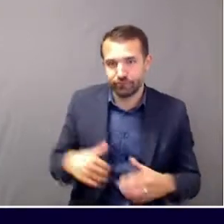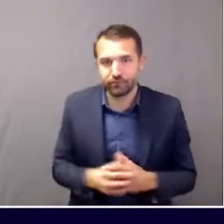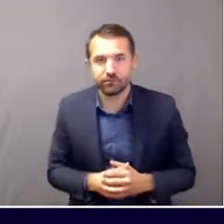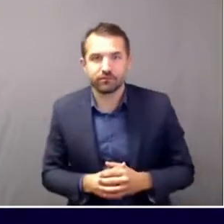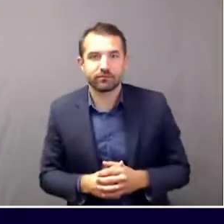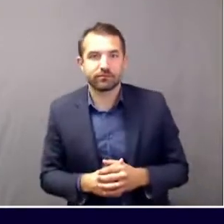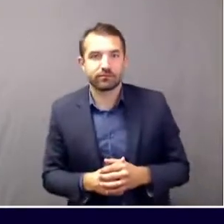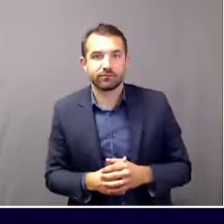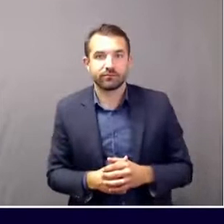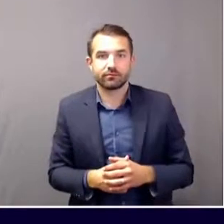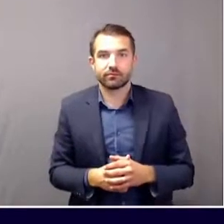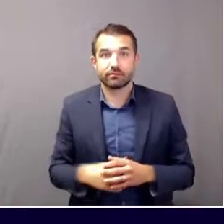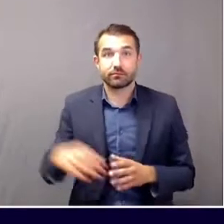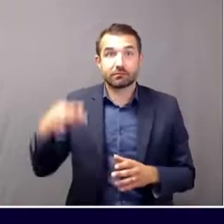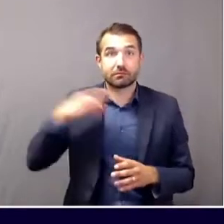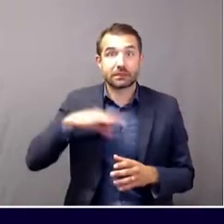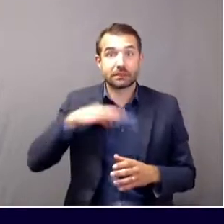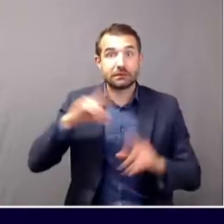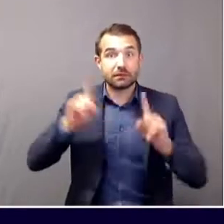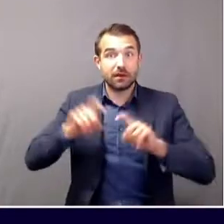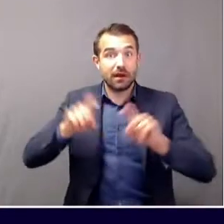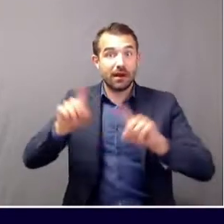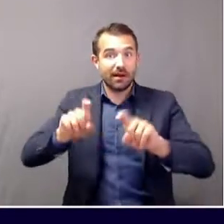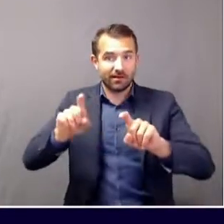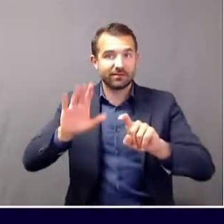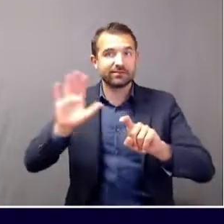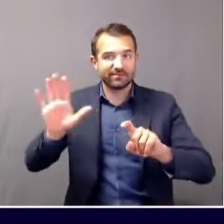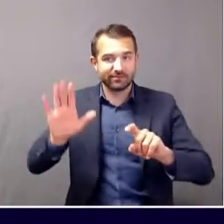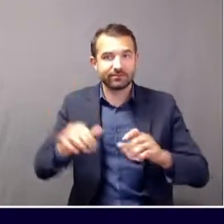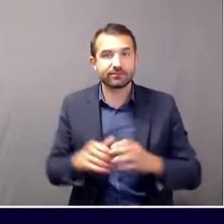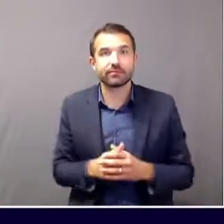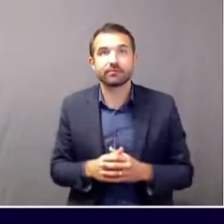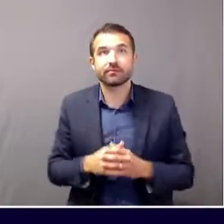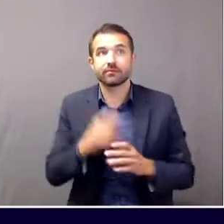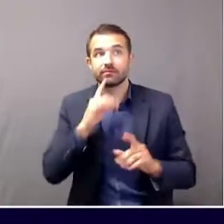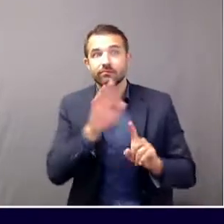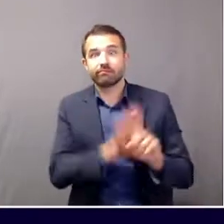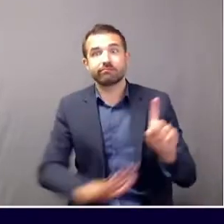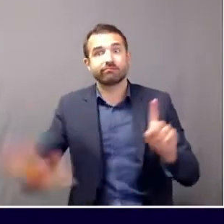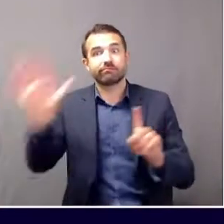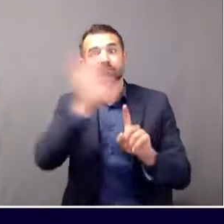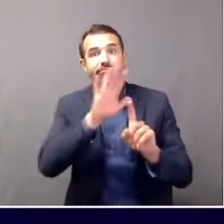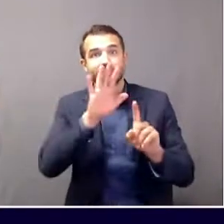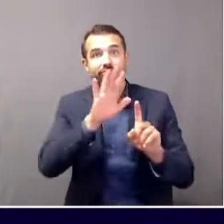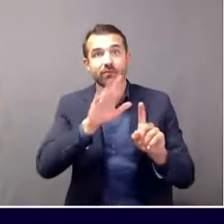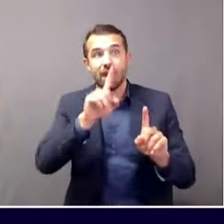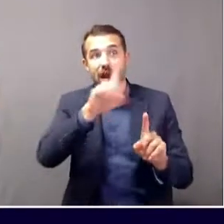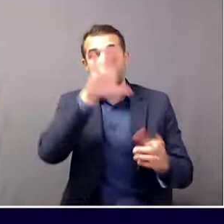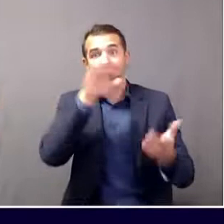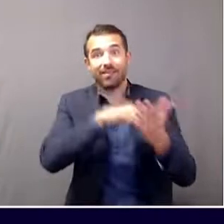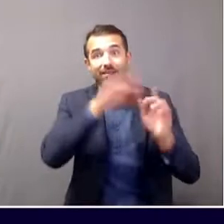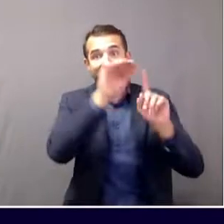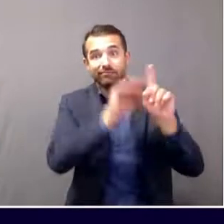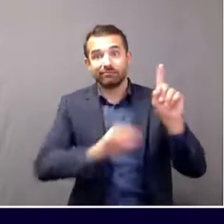roughly four hundred and fifty